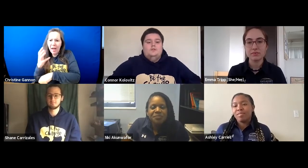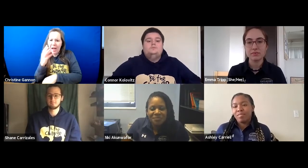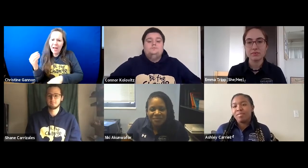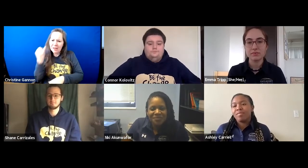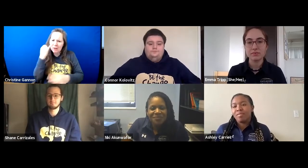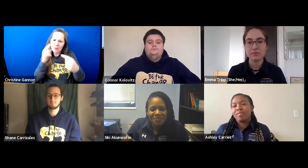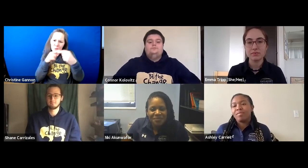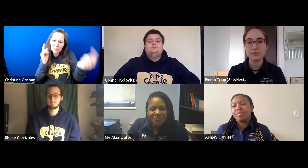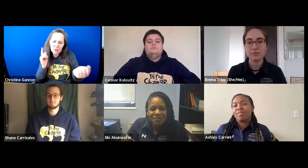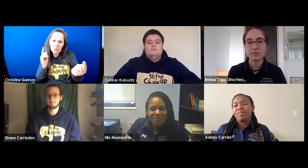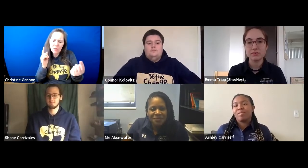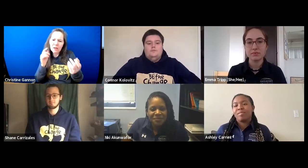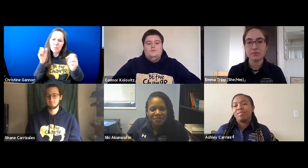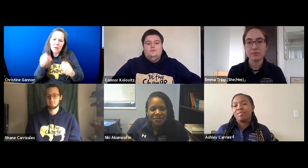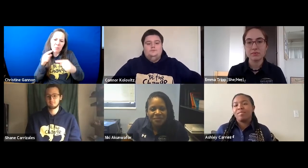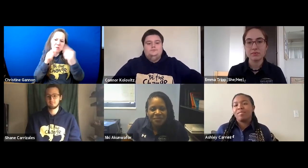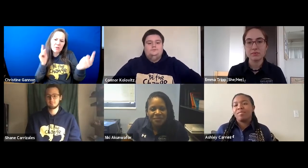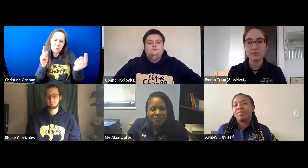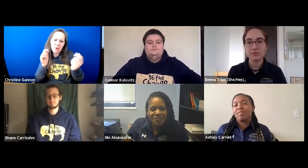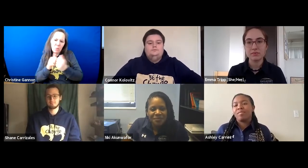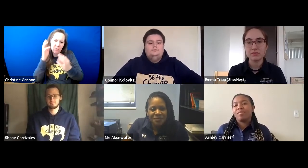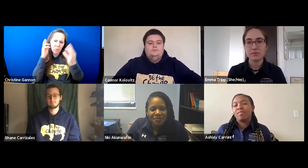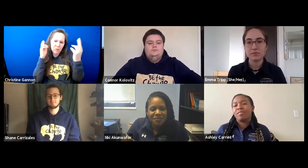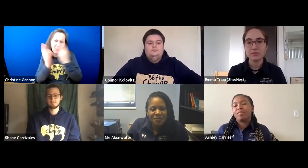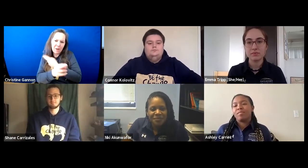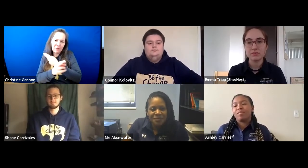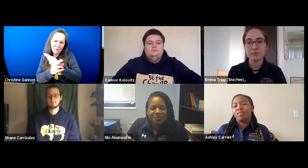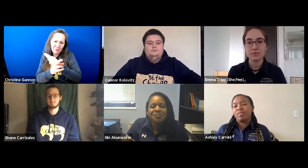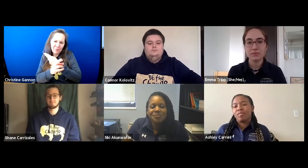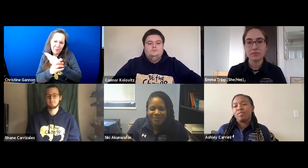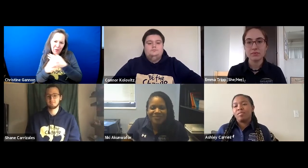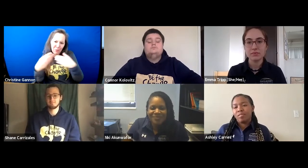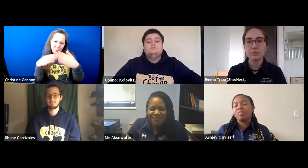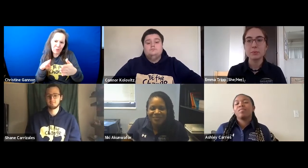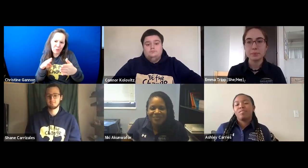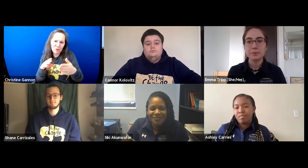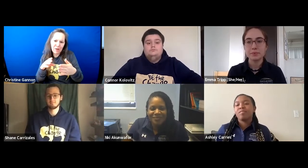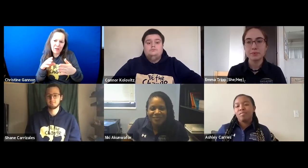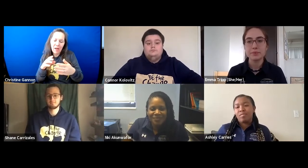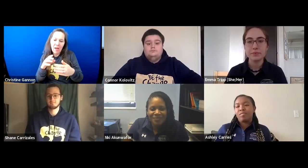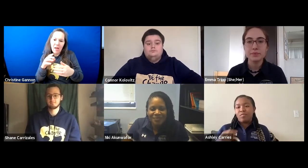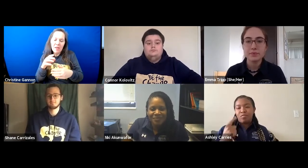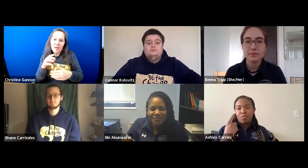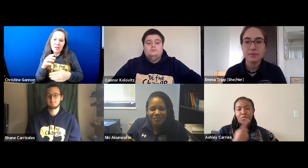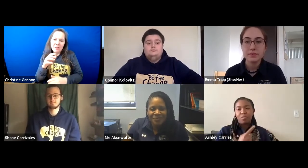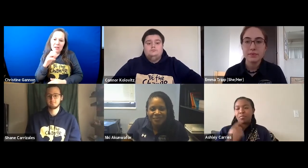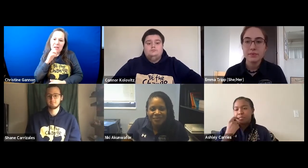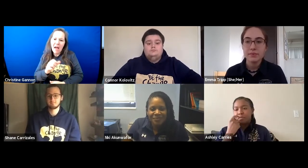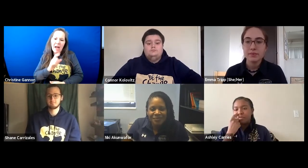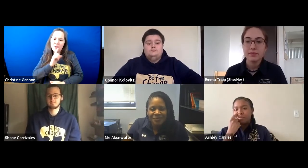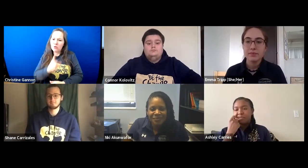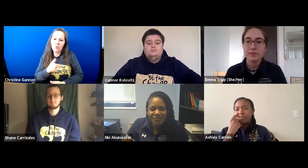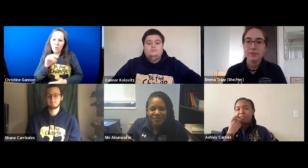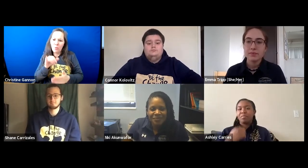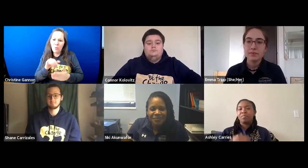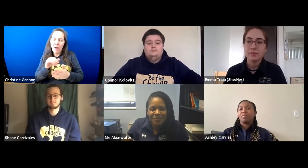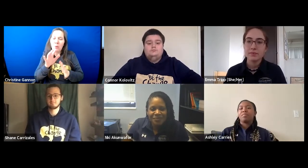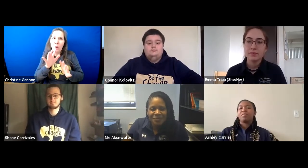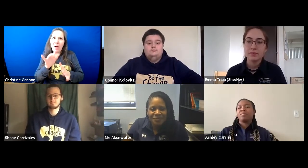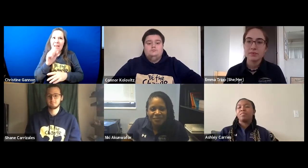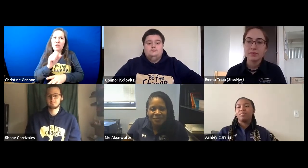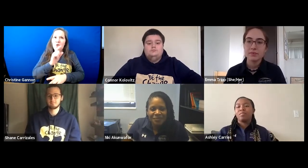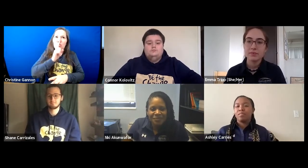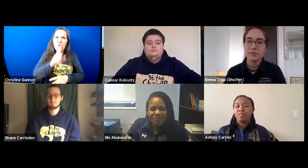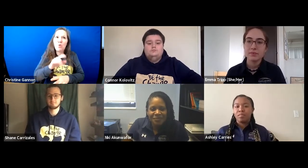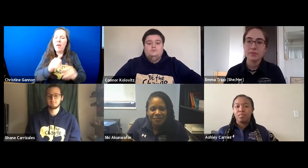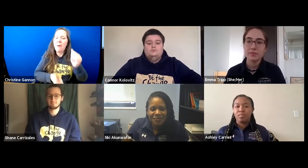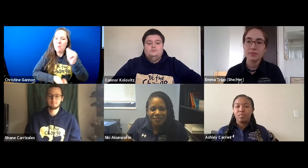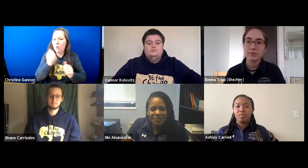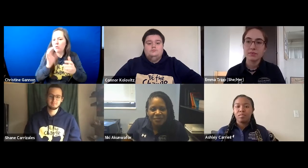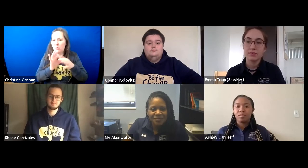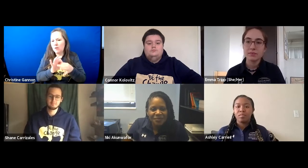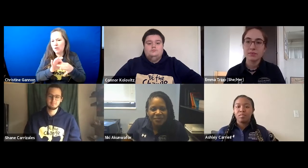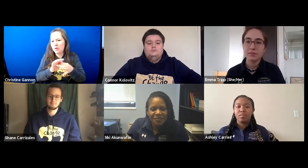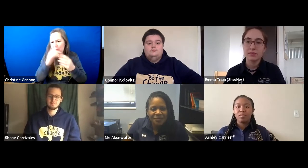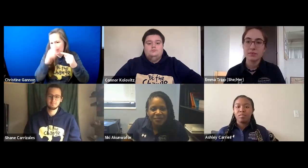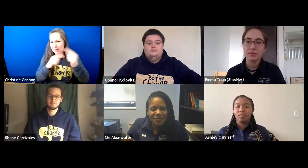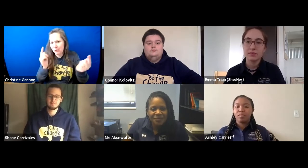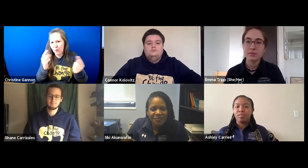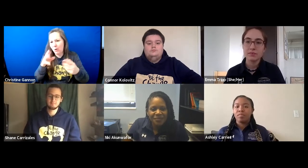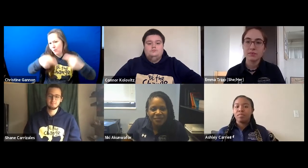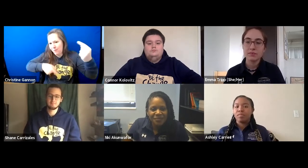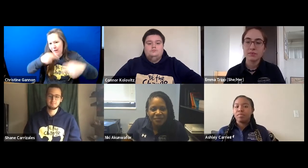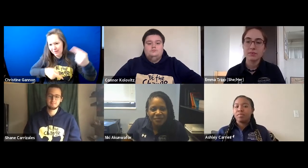If you disagree you might disagree with respect. Well, it is true that most relationships have disagreements and arguments.